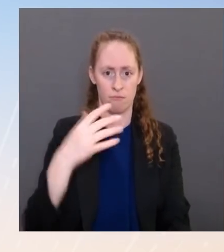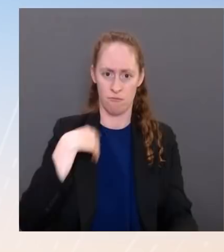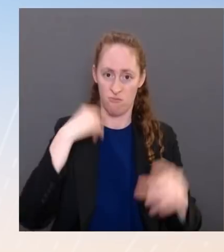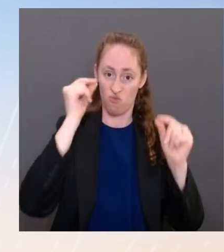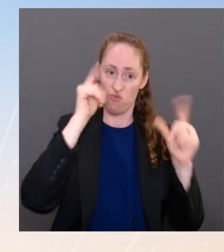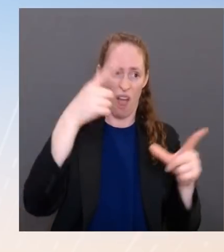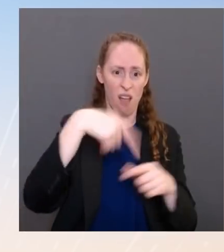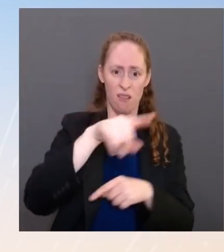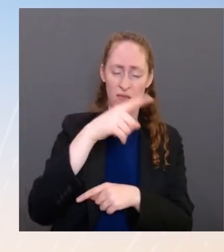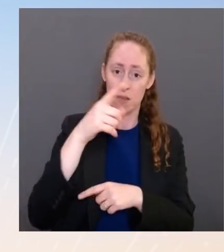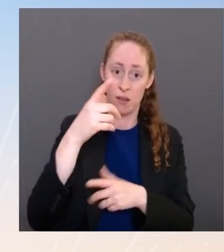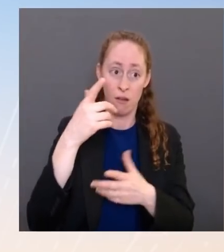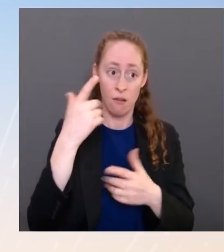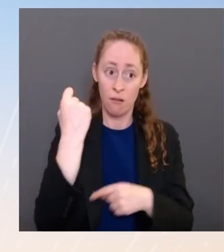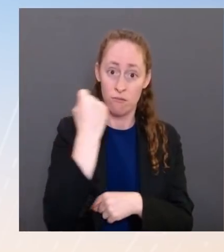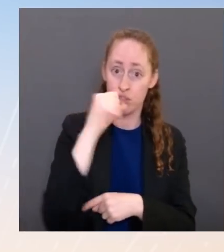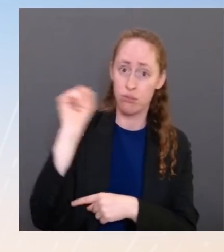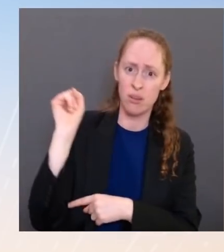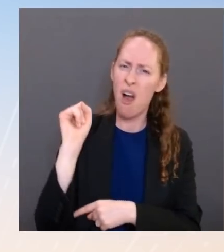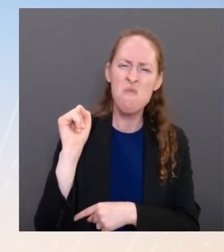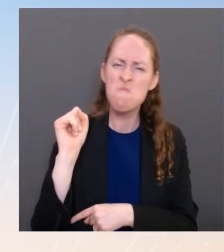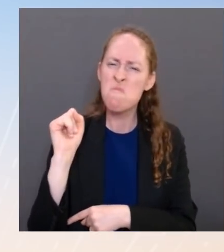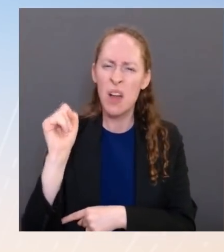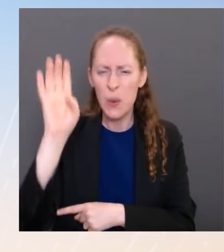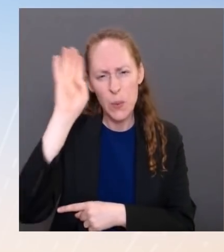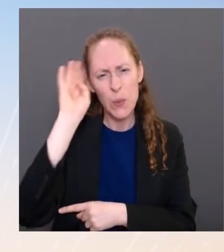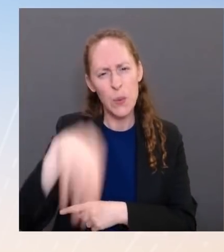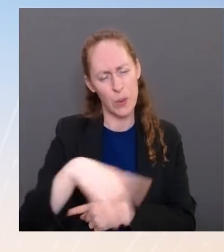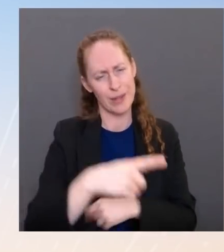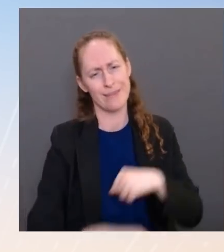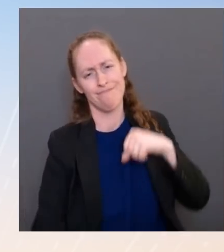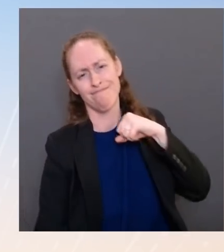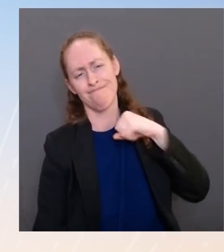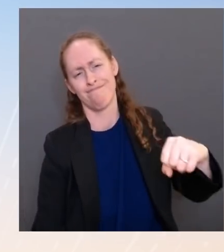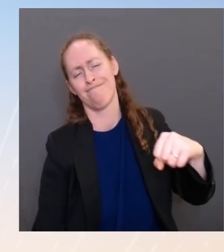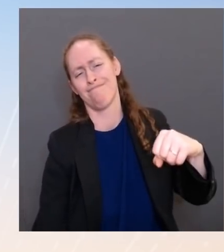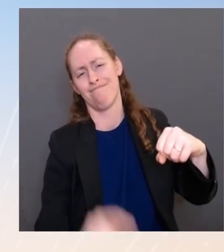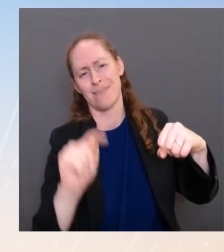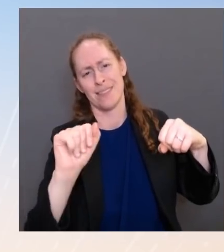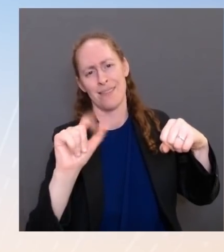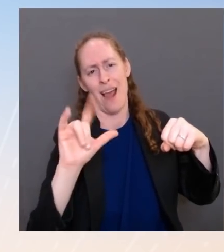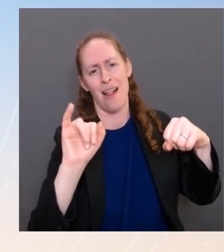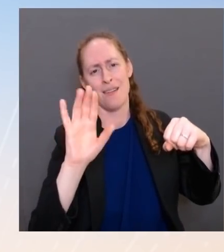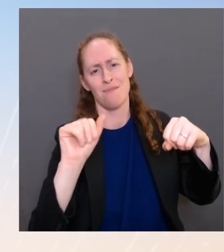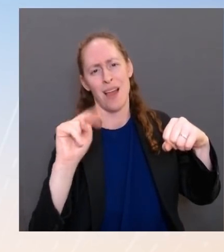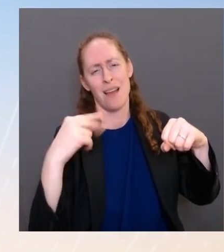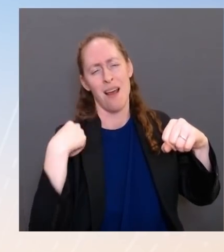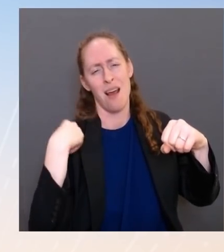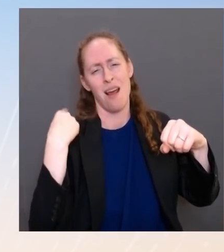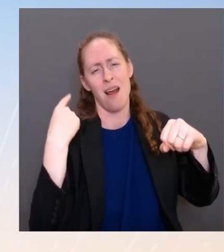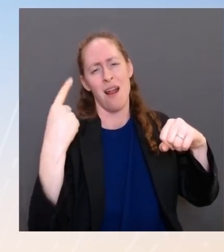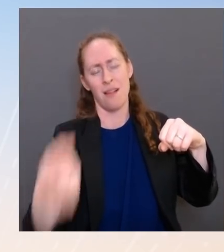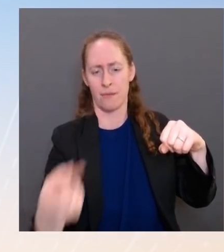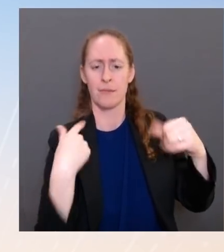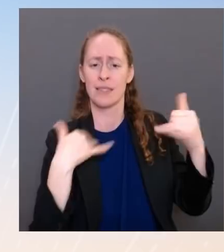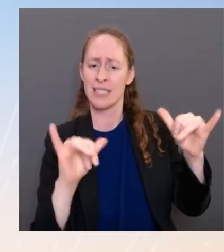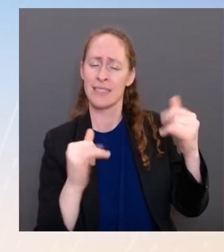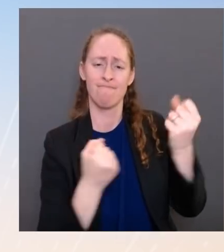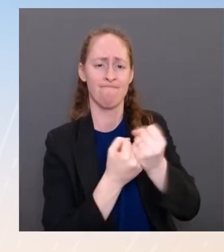And, you know, we will continue to be supporters, through any means possible, of their efforts and their bravery and courage they're showing today.